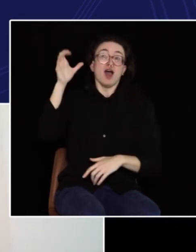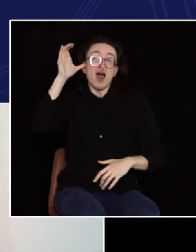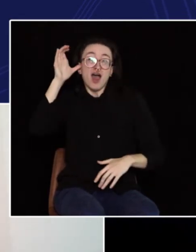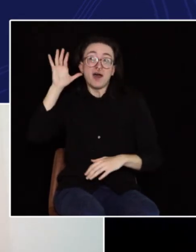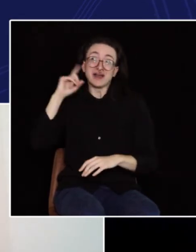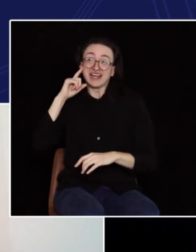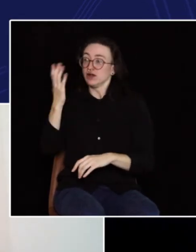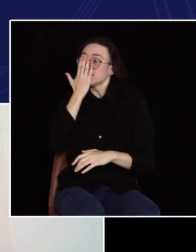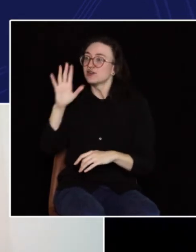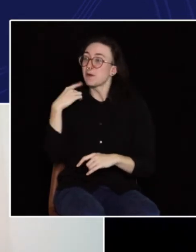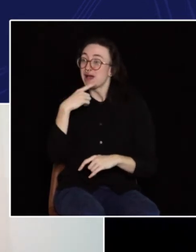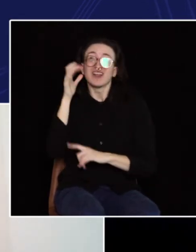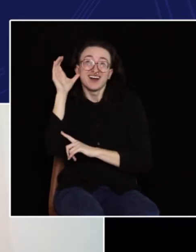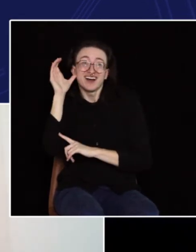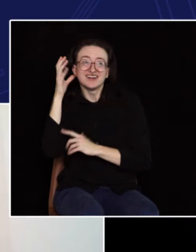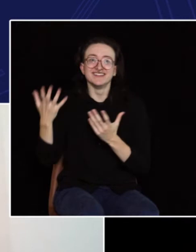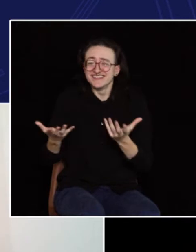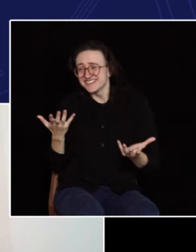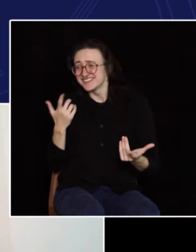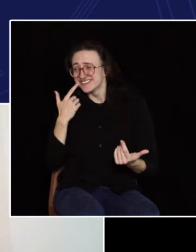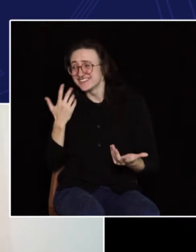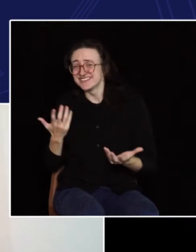I have to, like, put my ear right up to their mouth...